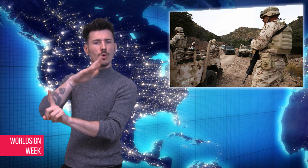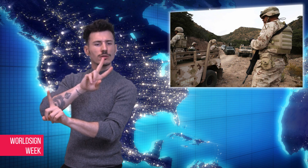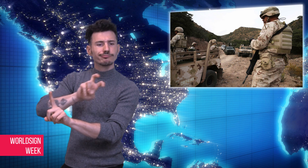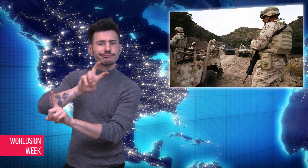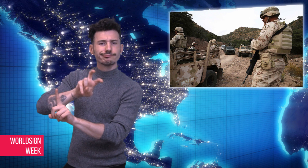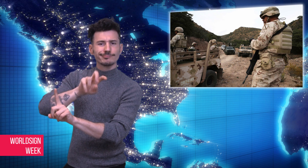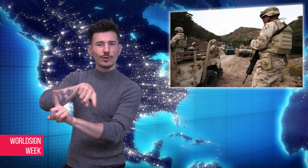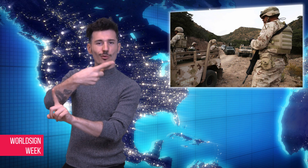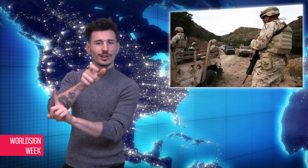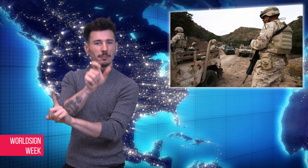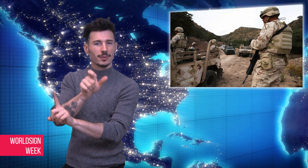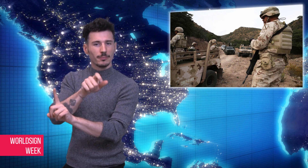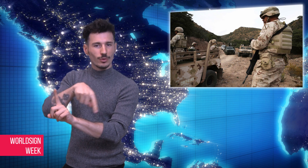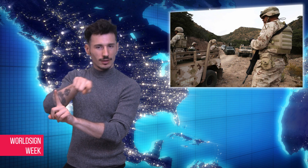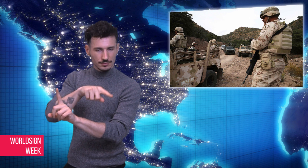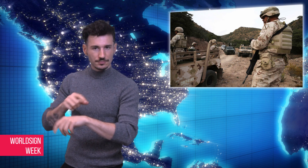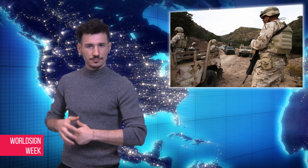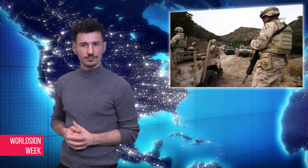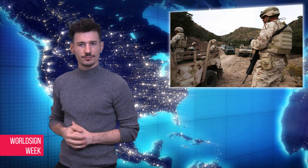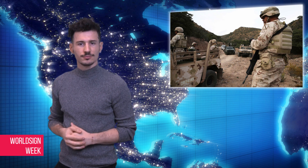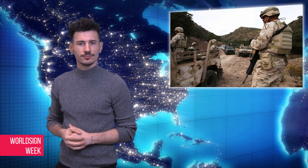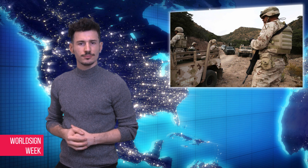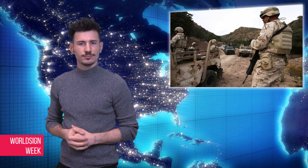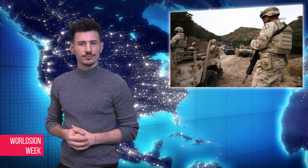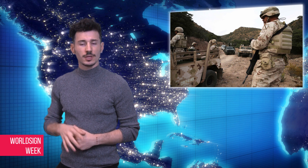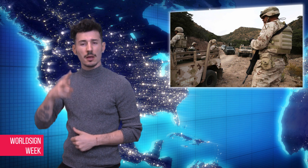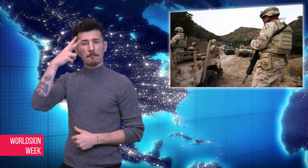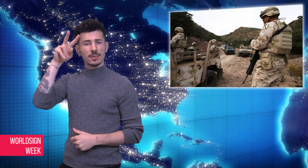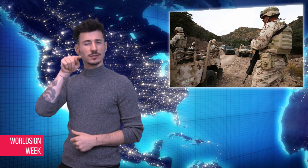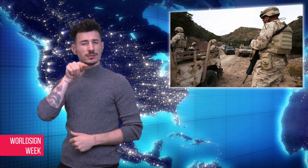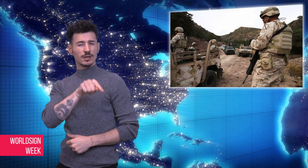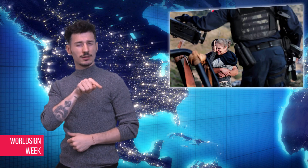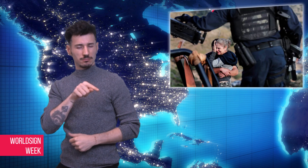and the investigation is still ongoing.